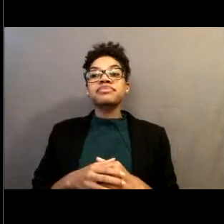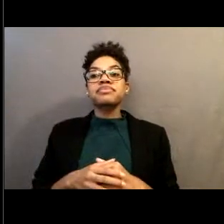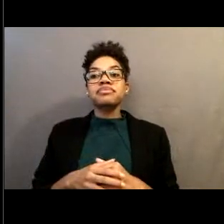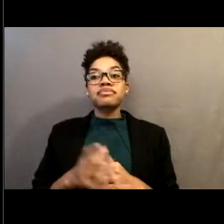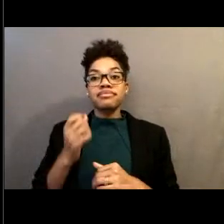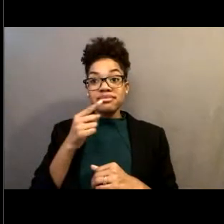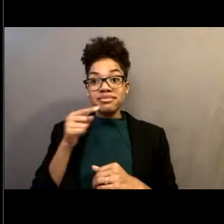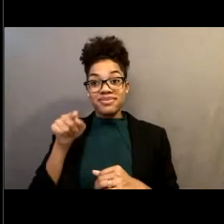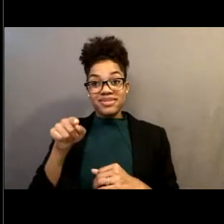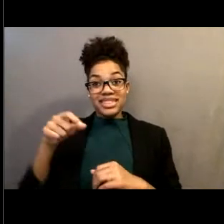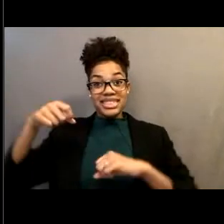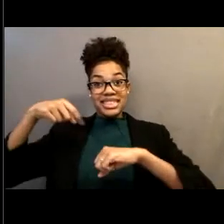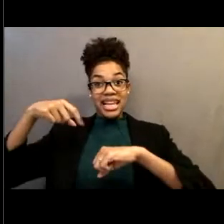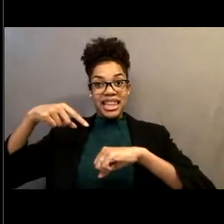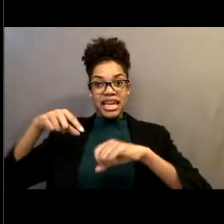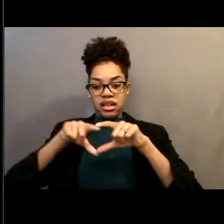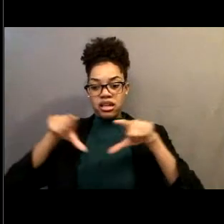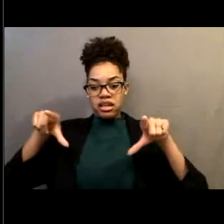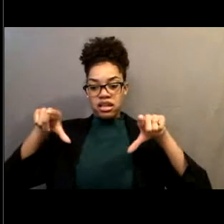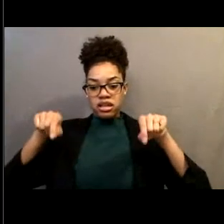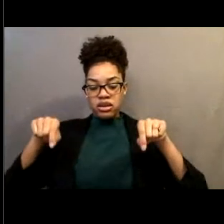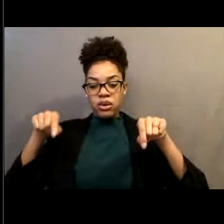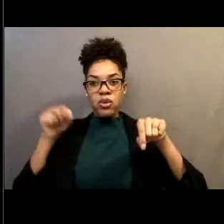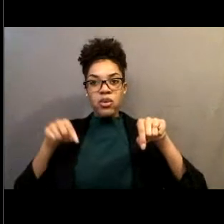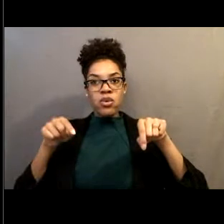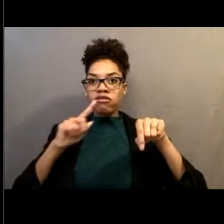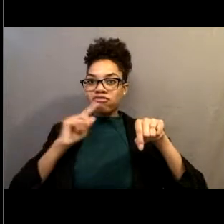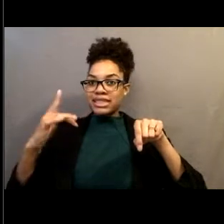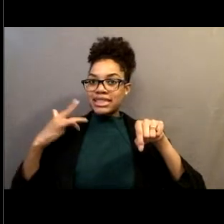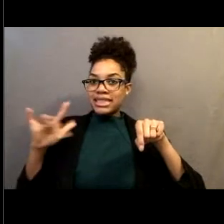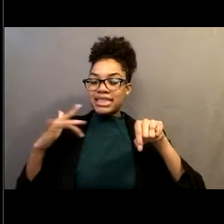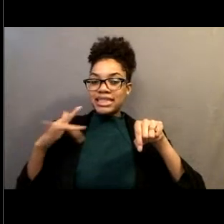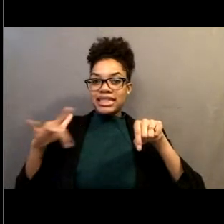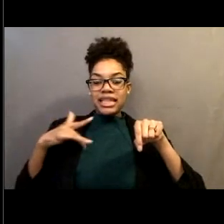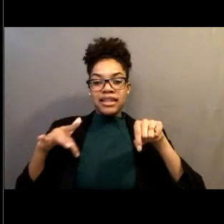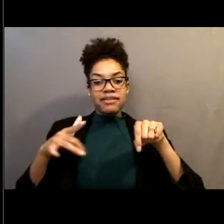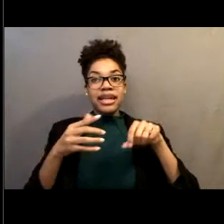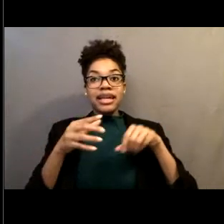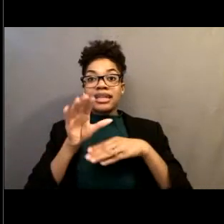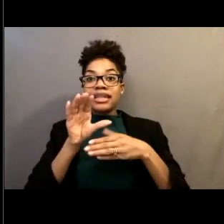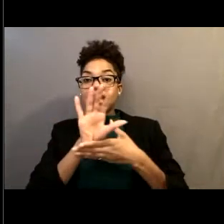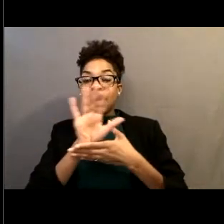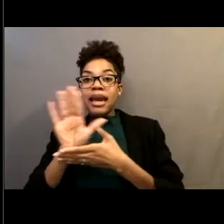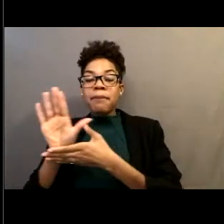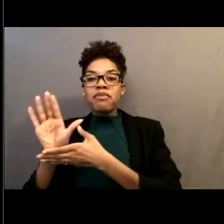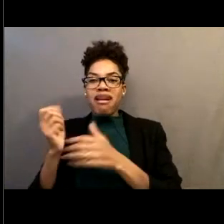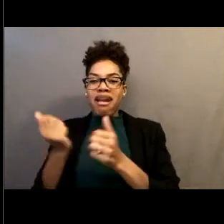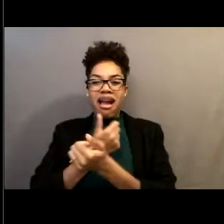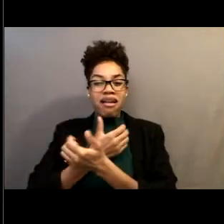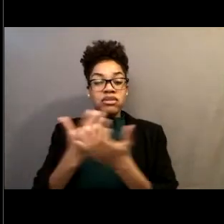on the satellite. And you don't want any dust or anything to go on the optical surfaces of these instruments,